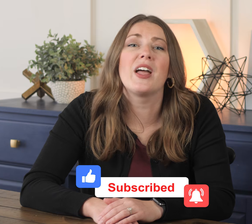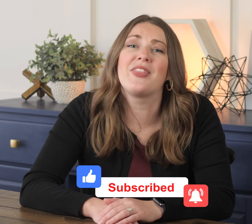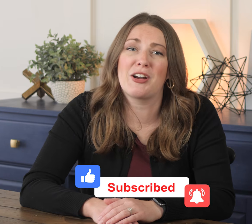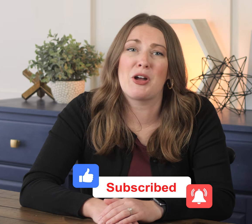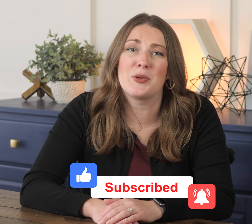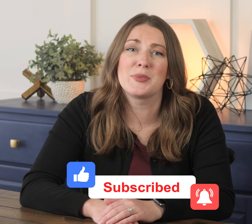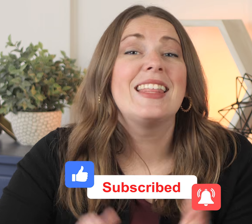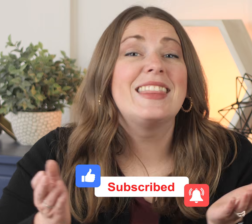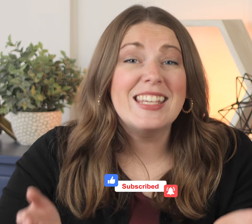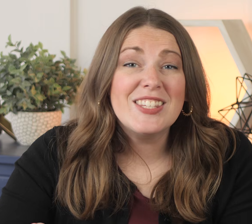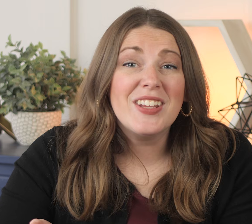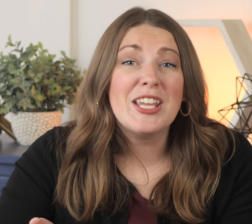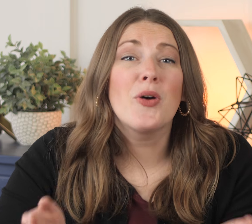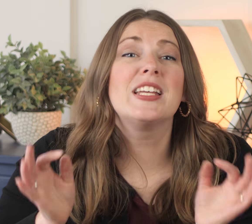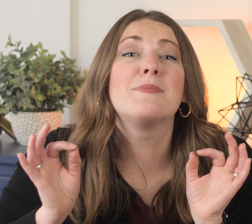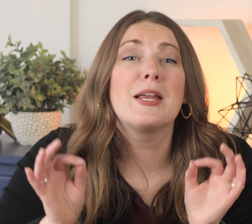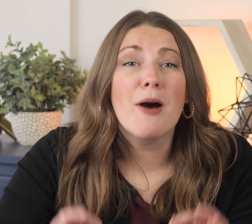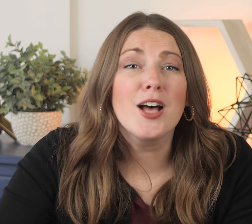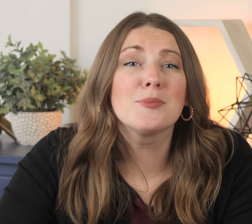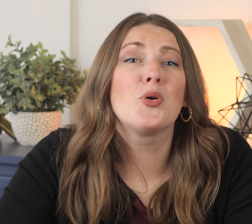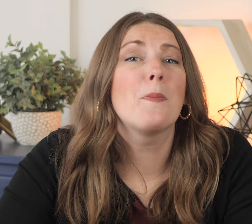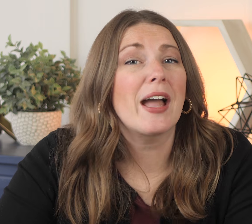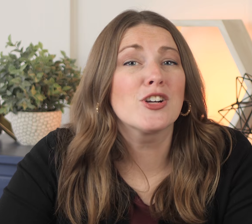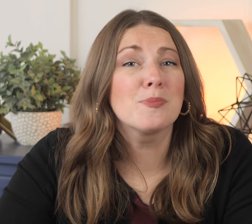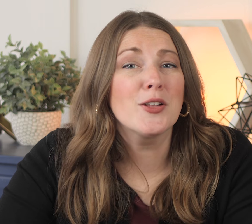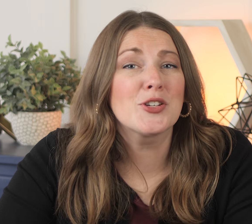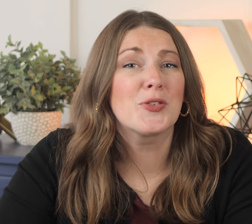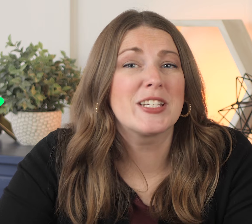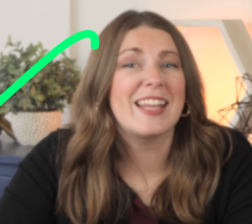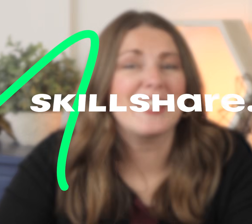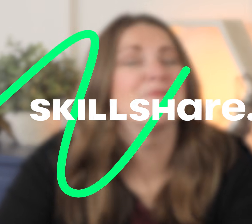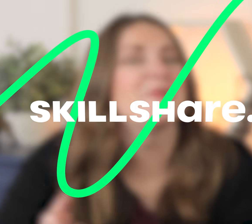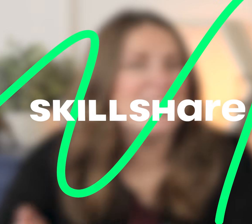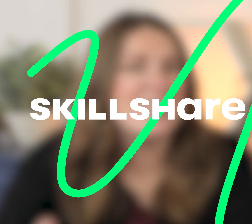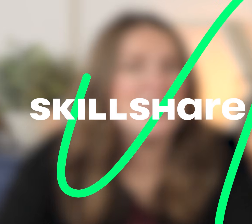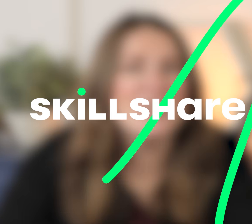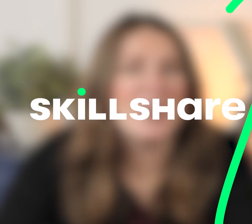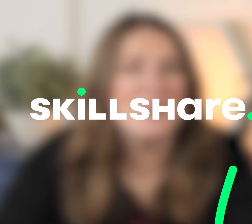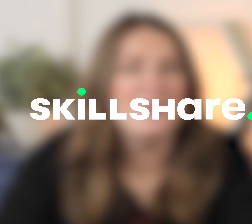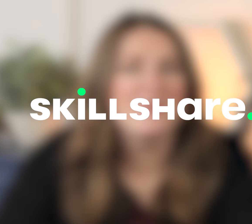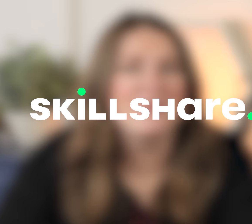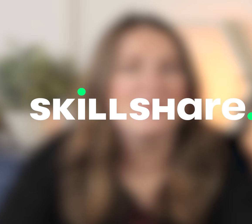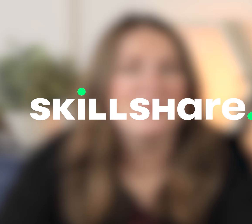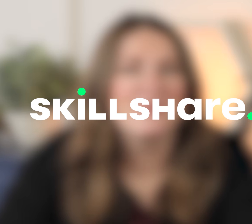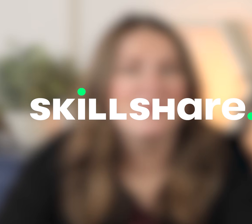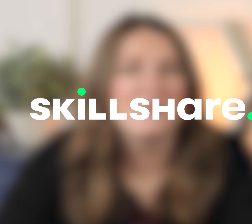in their homes. This video is made possible by our sponsor for today Skillshare, more on them